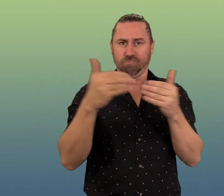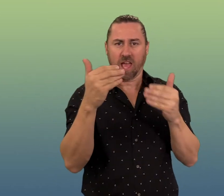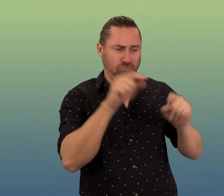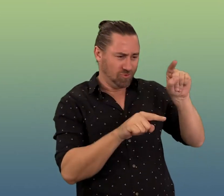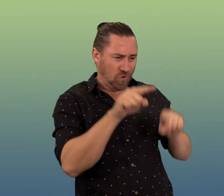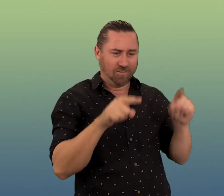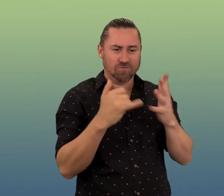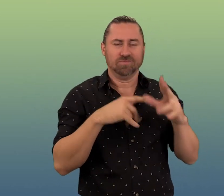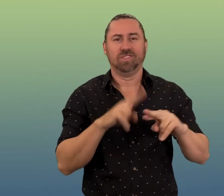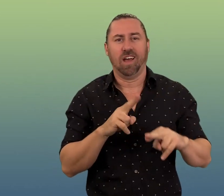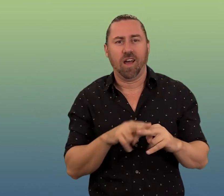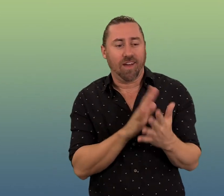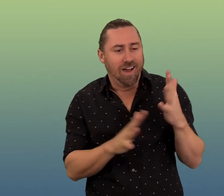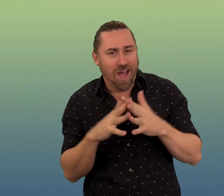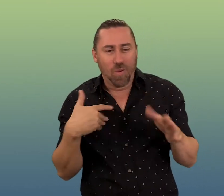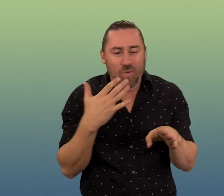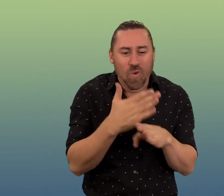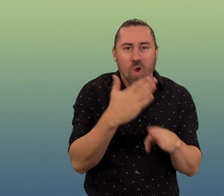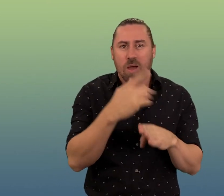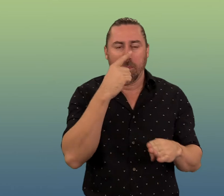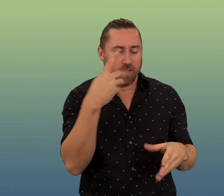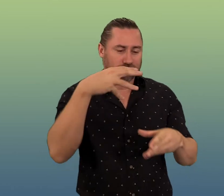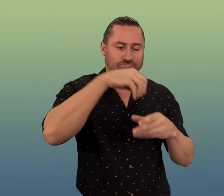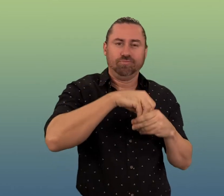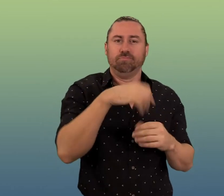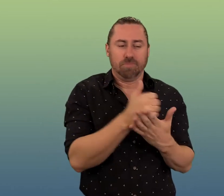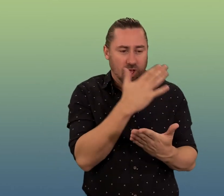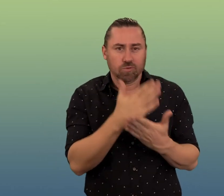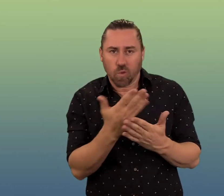by ensuring that our workplaces and work practices are accessible